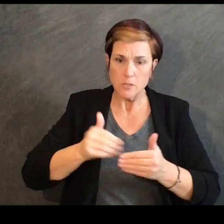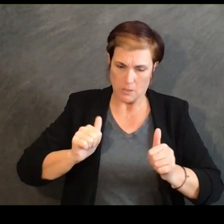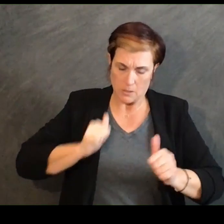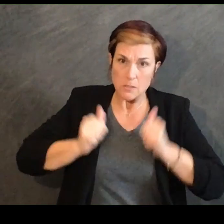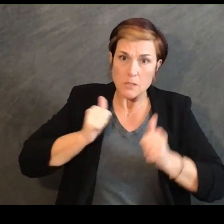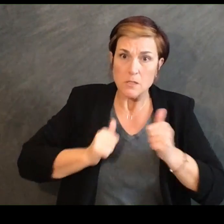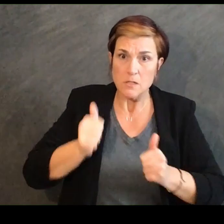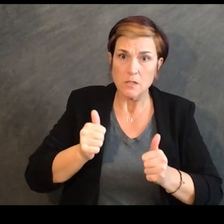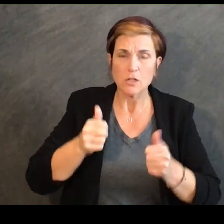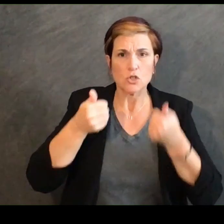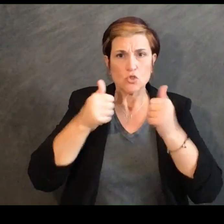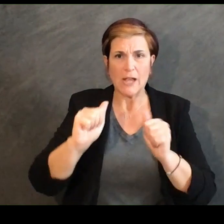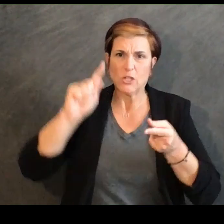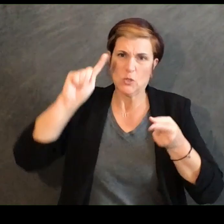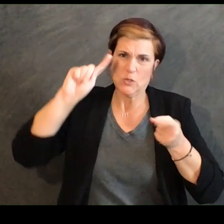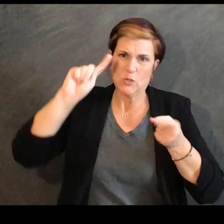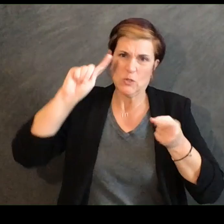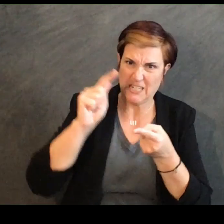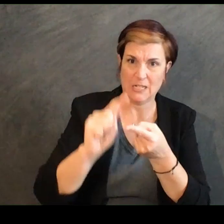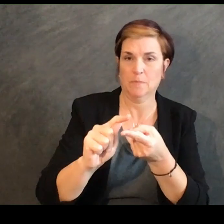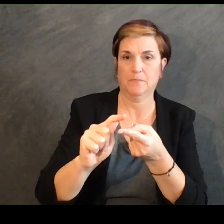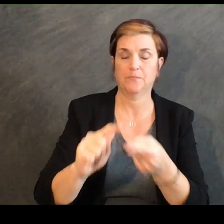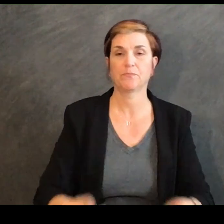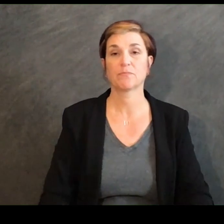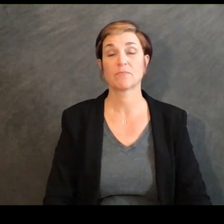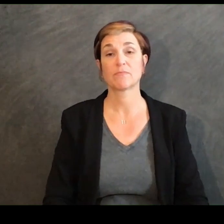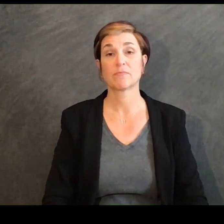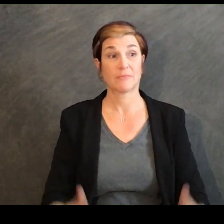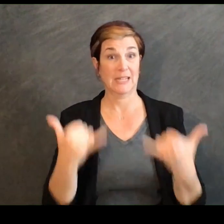what you've seen now with this order is that we're going to be able to remove